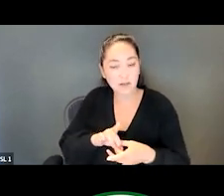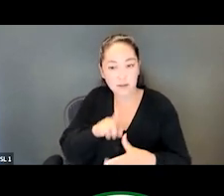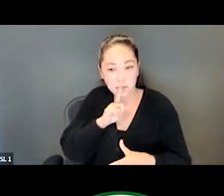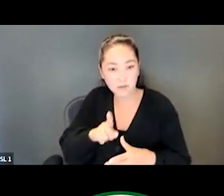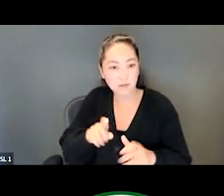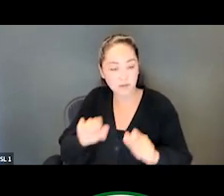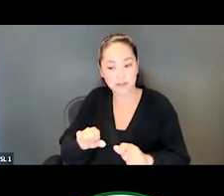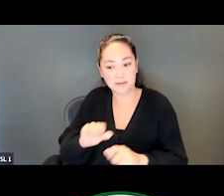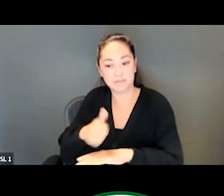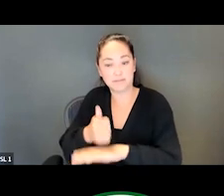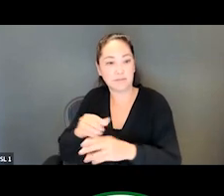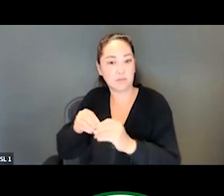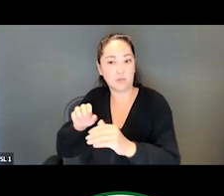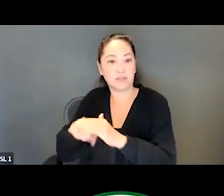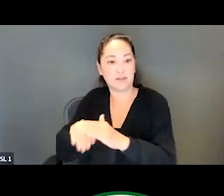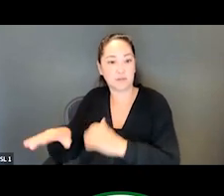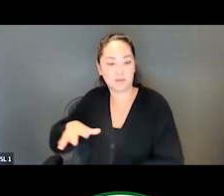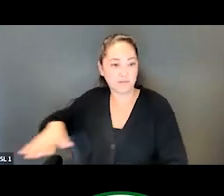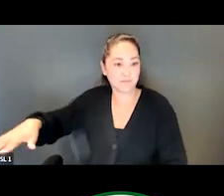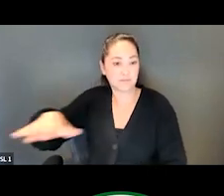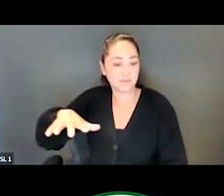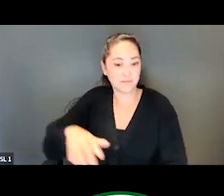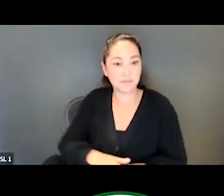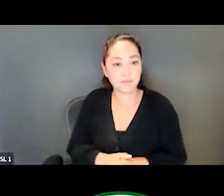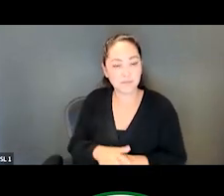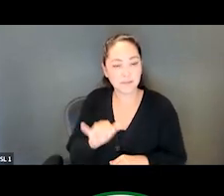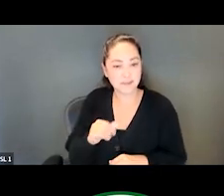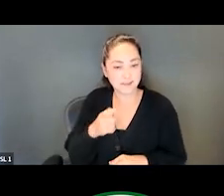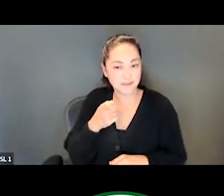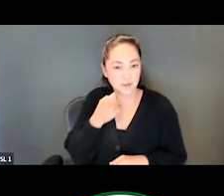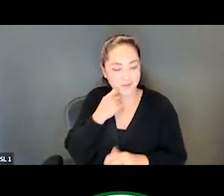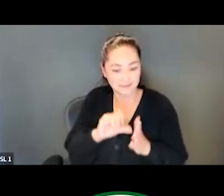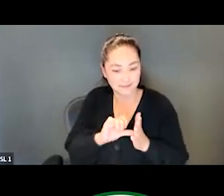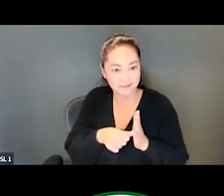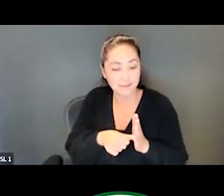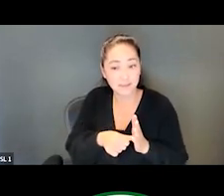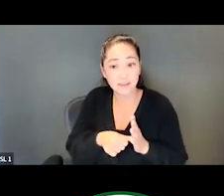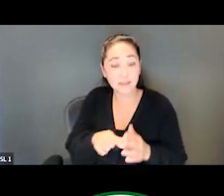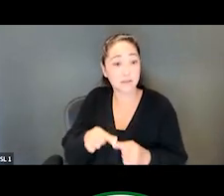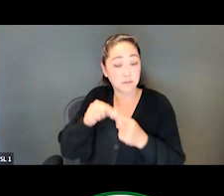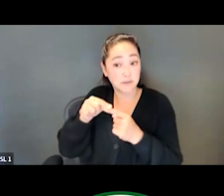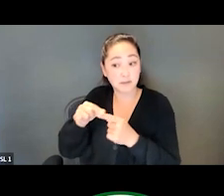disabilities, just as was highlighted by Craig Paulson and Glenn Snow Diamond and I really wanted to bring attention to that.